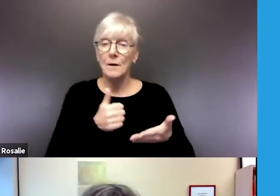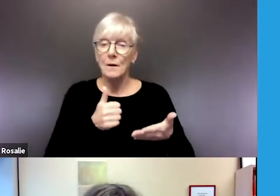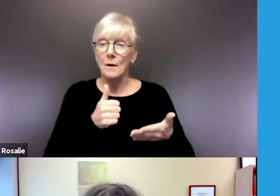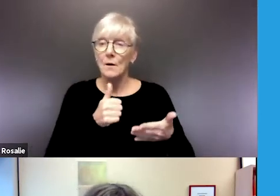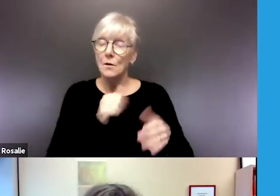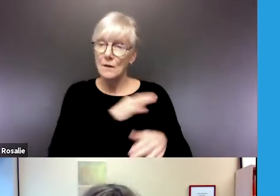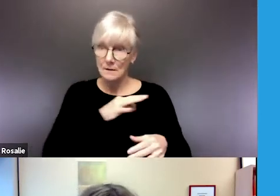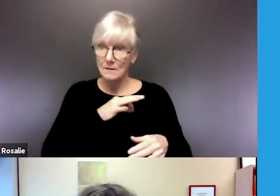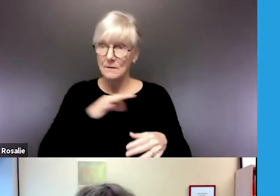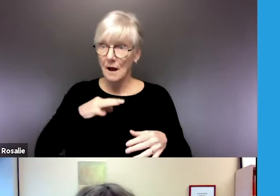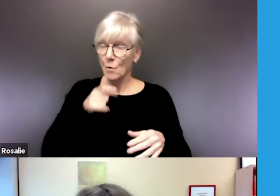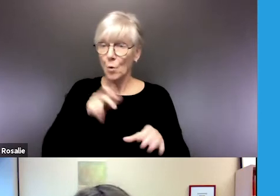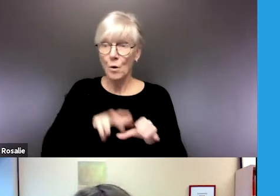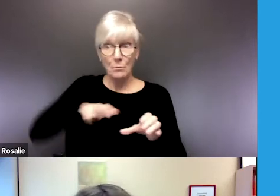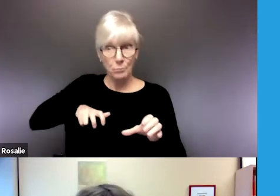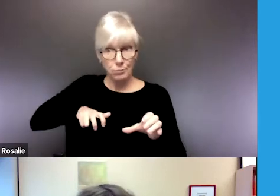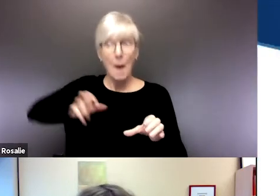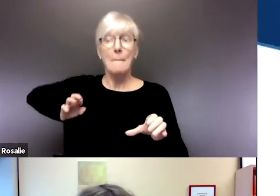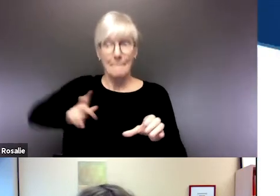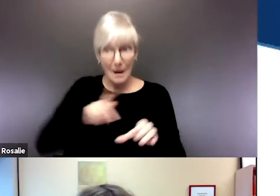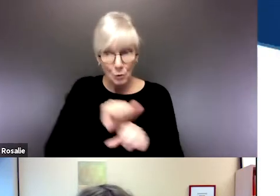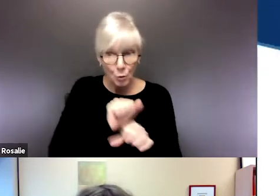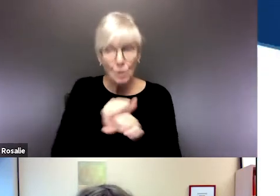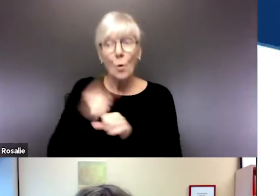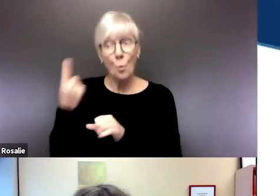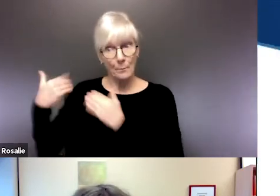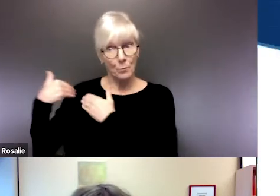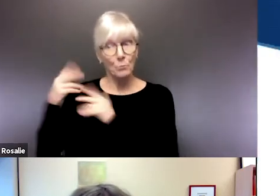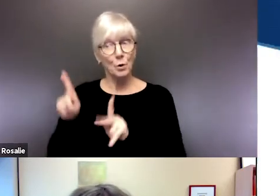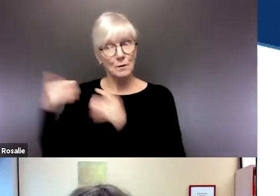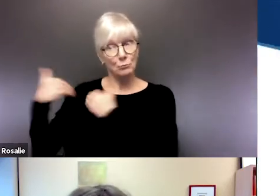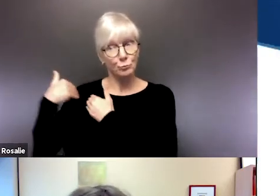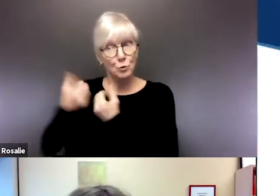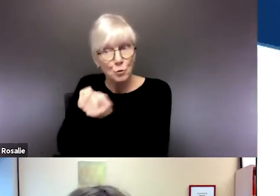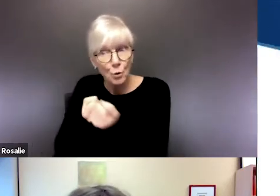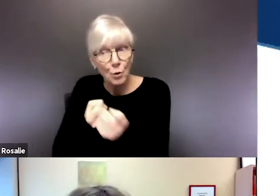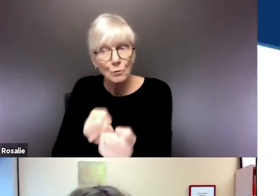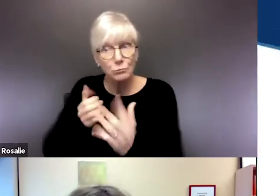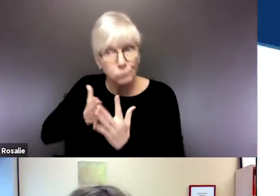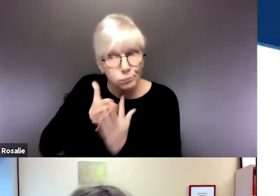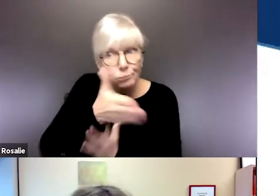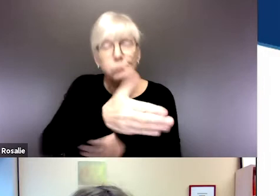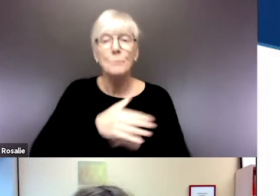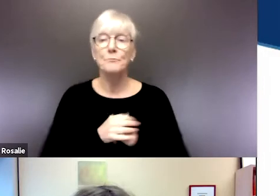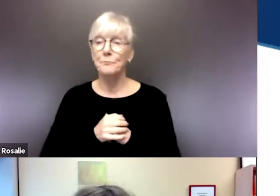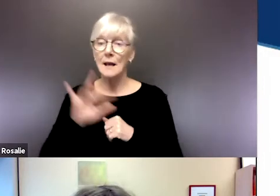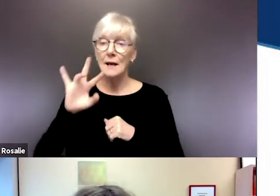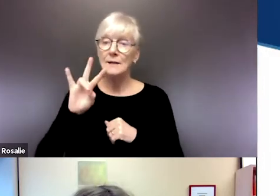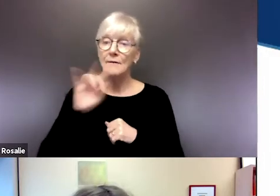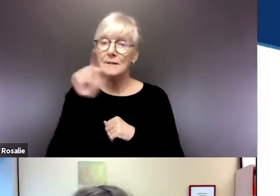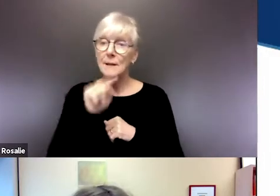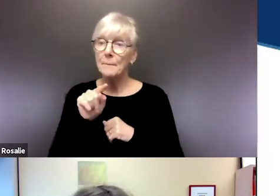the follow up stage after they return to work. The seven-steps included begin the process as soon